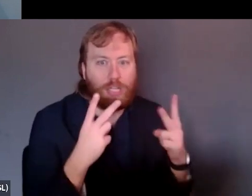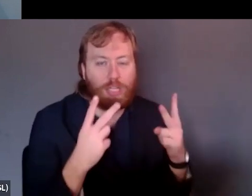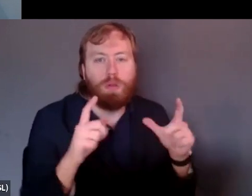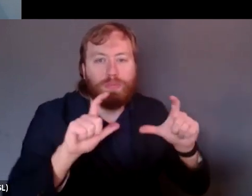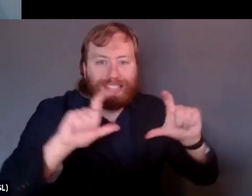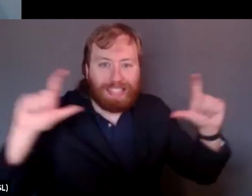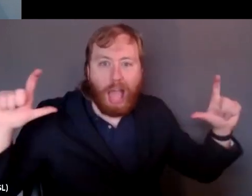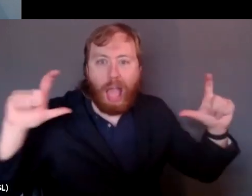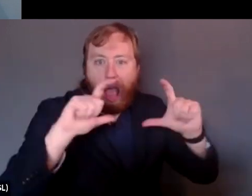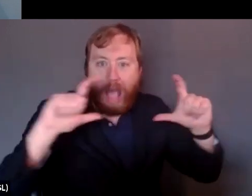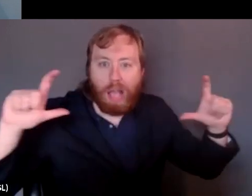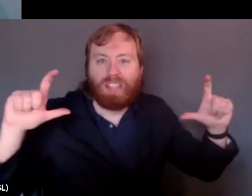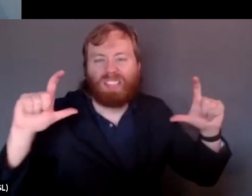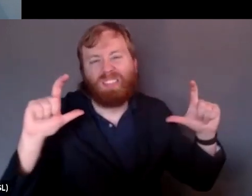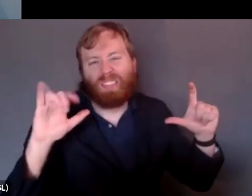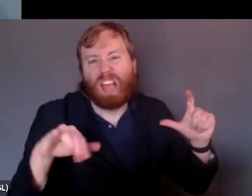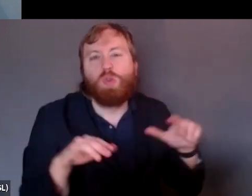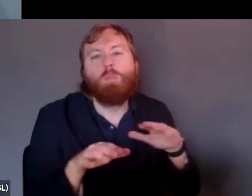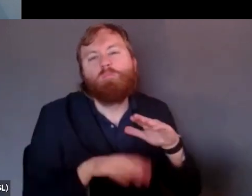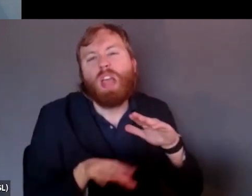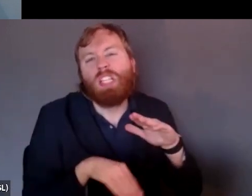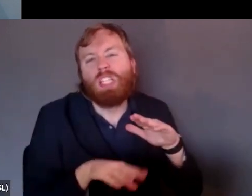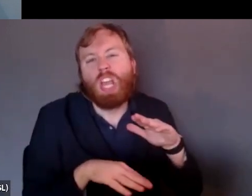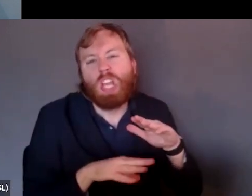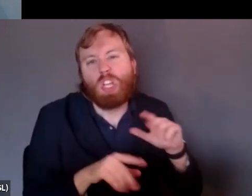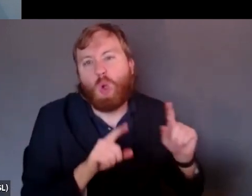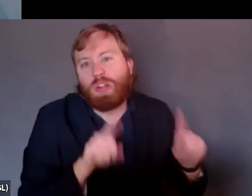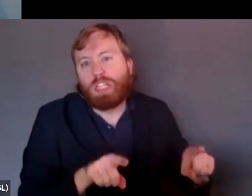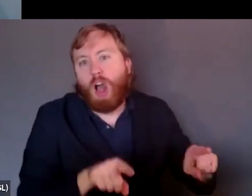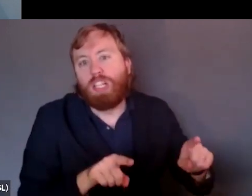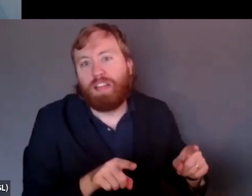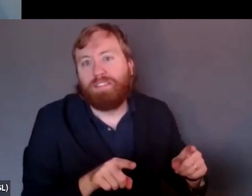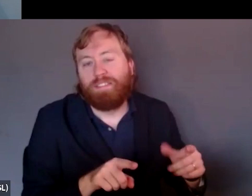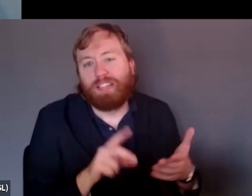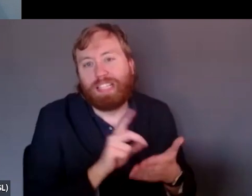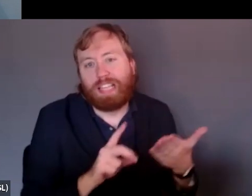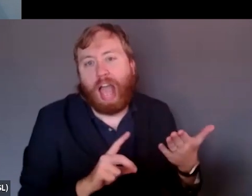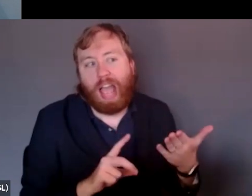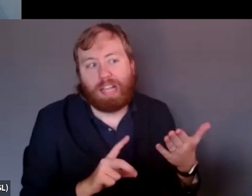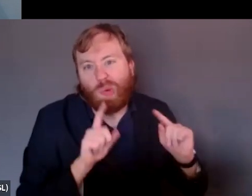It's basic responsive design, responsive layout.